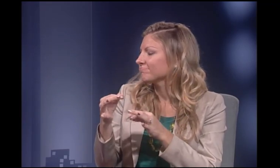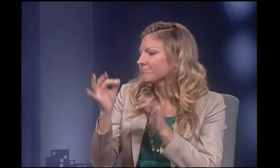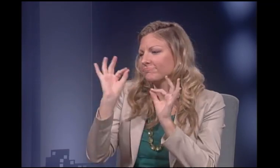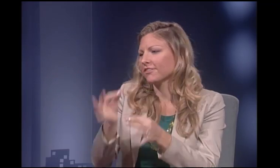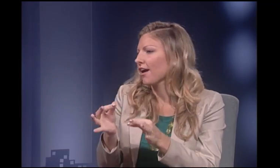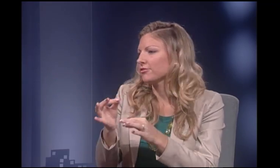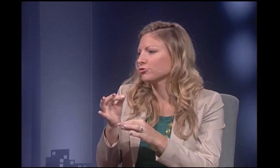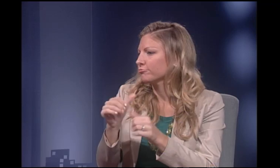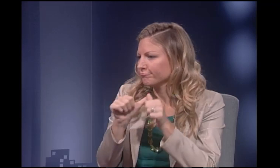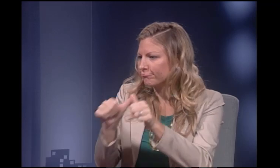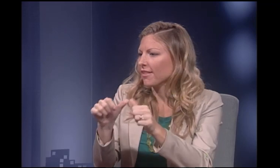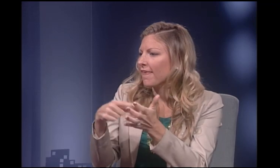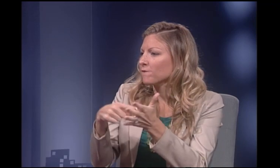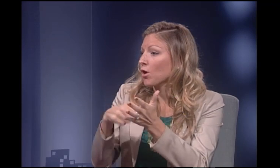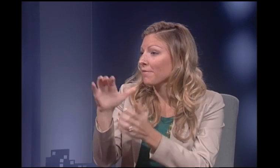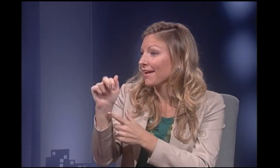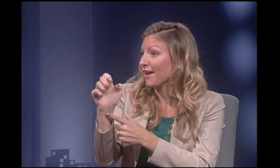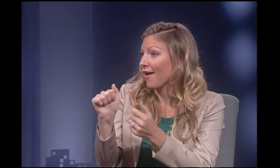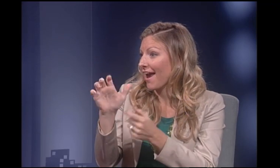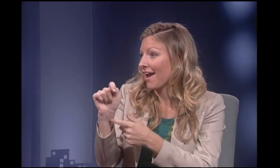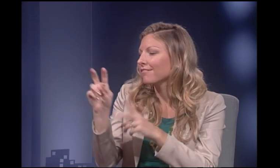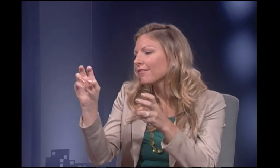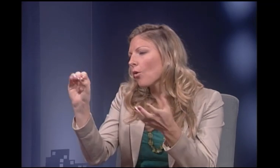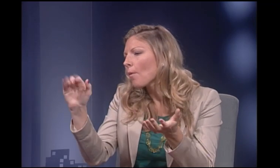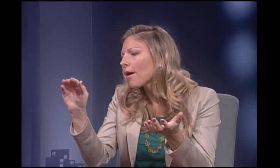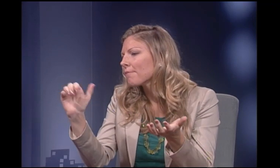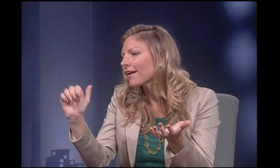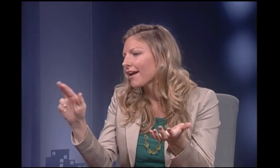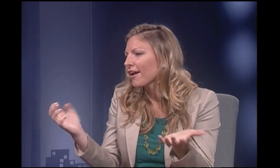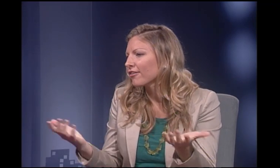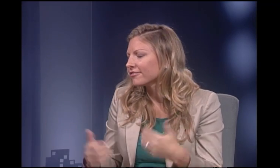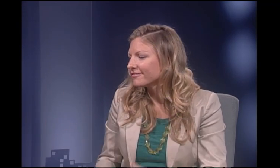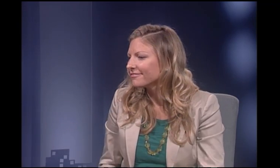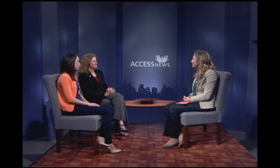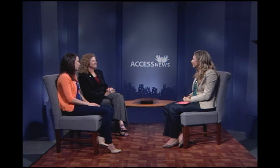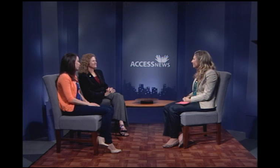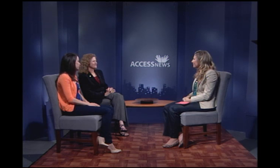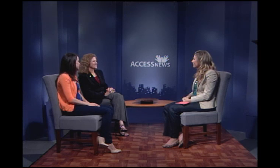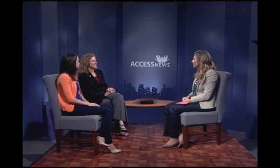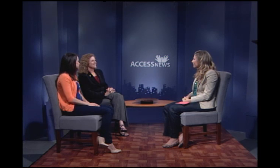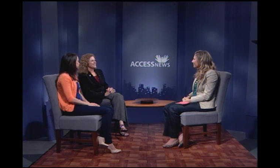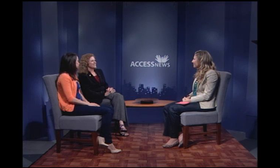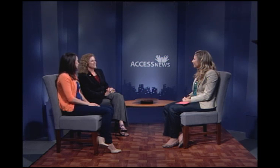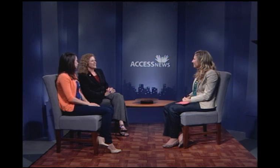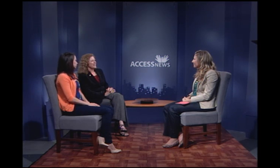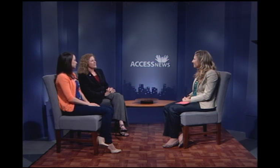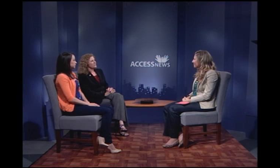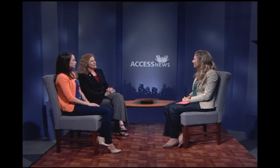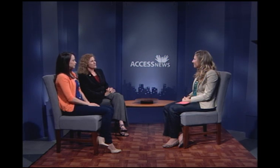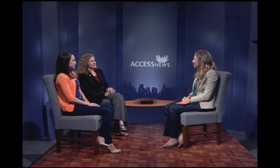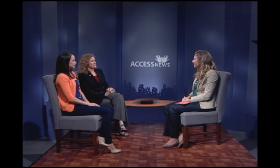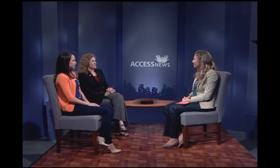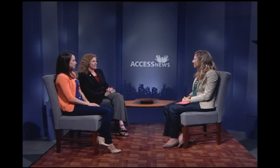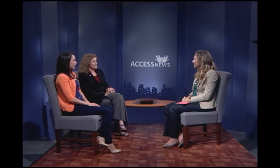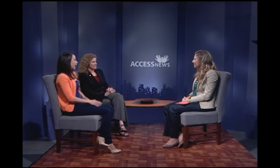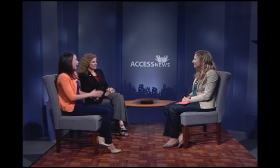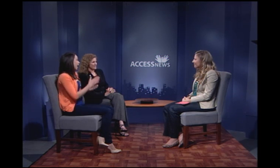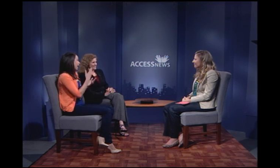when the Supreme Court decided to uphold the Affordable Care Act and the Obama Care? I don't know how surprised he was